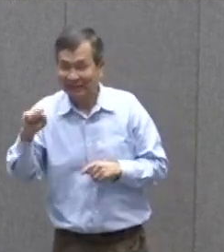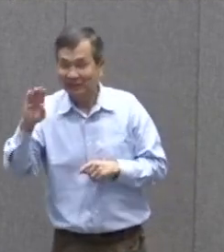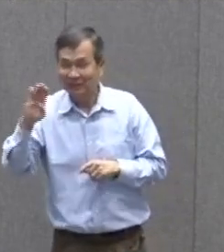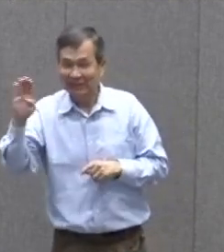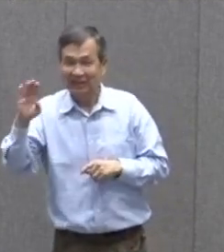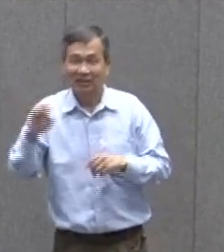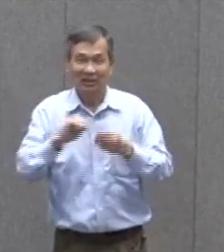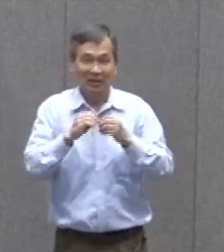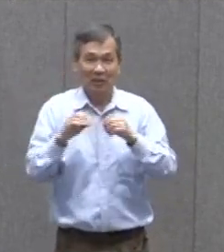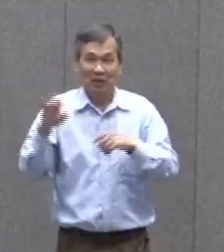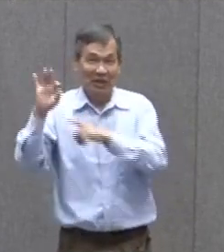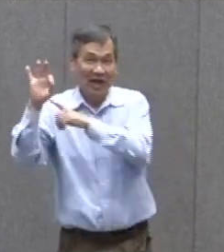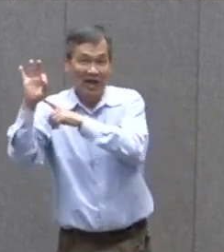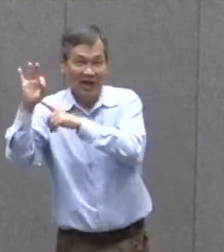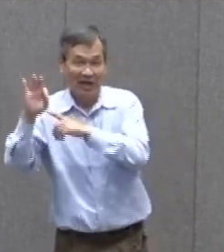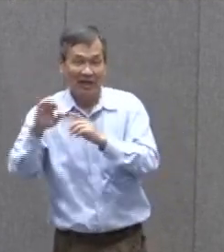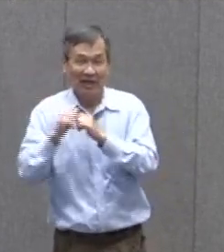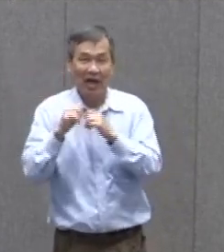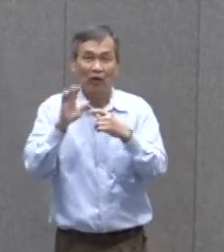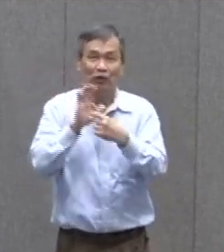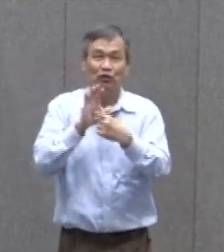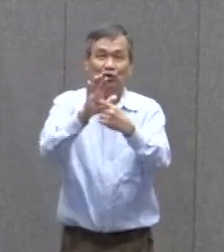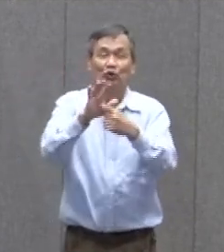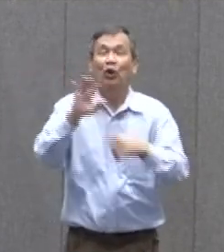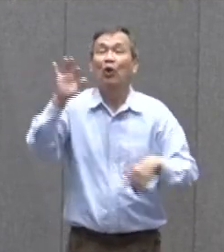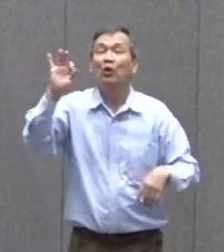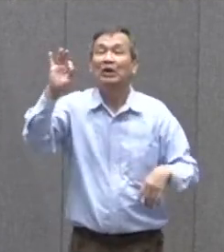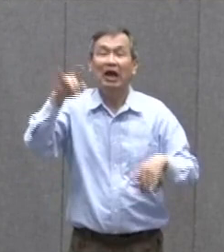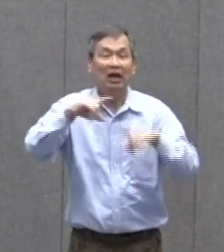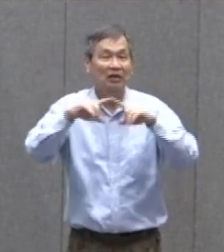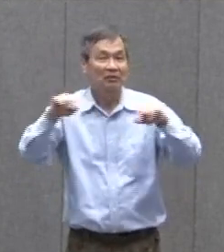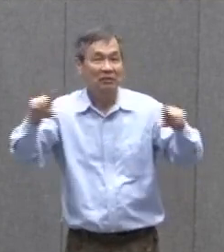and how you can represent nine in many different ways